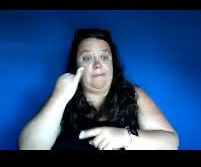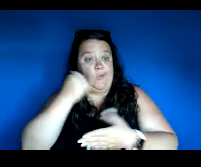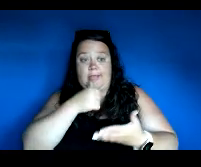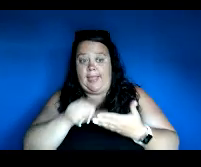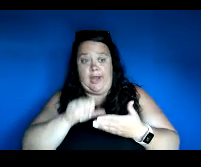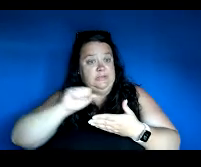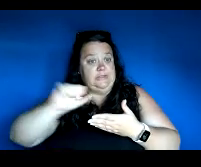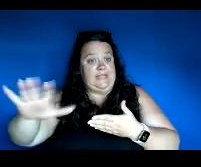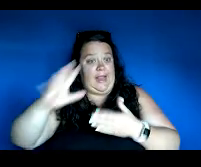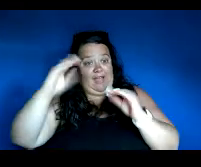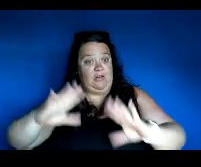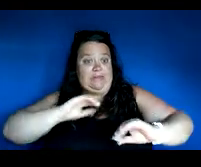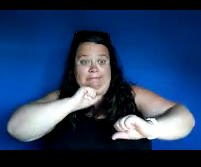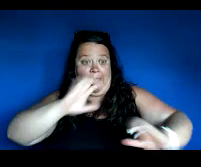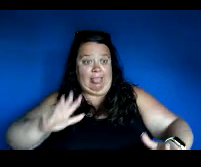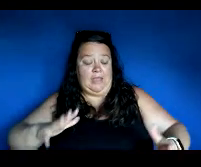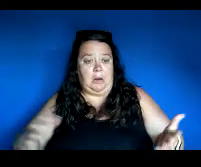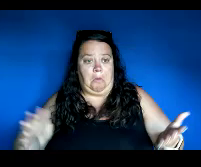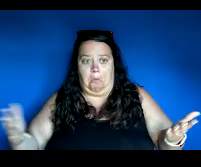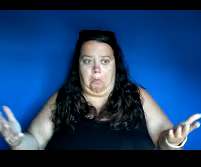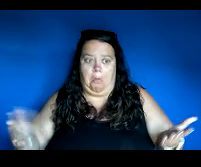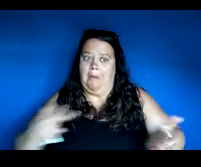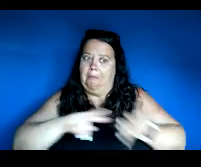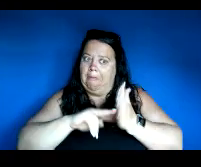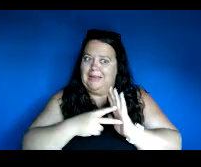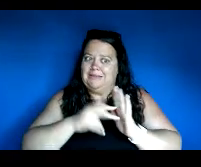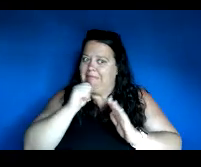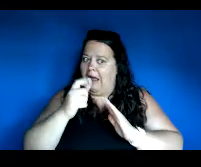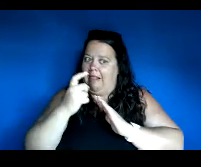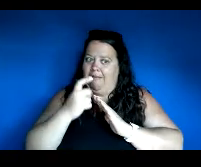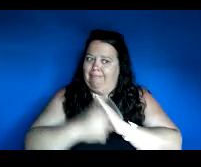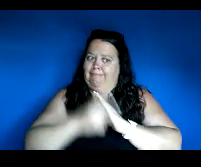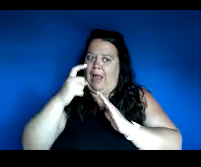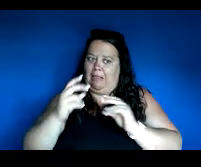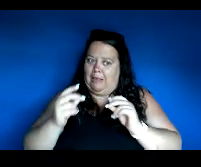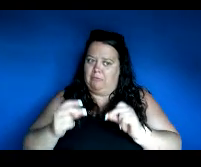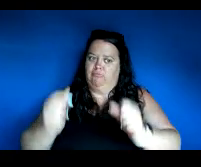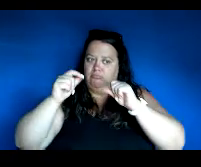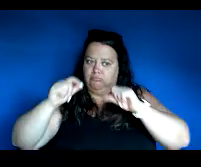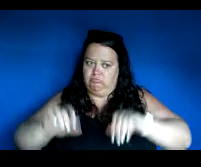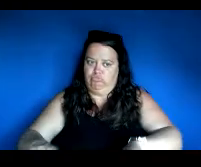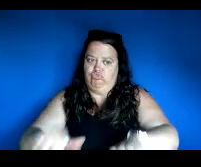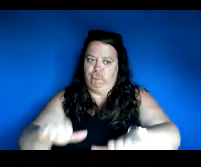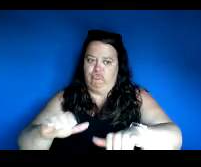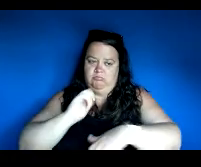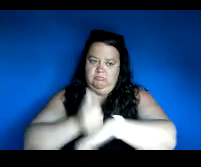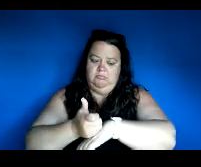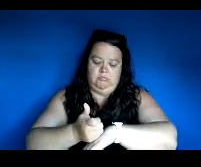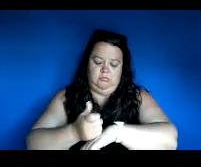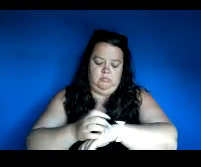then you sort of like haven't officially activated your accommodations for a given semester. Now, students can do that at any time,